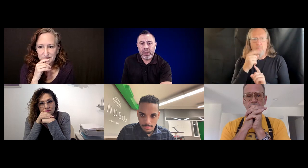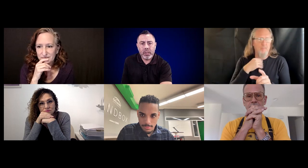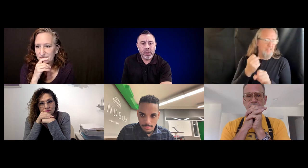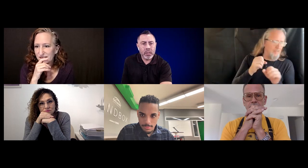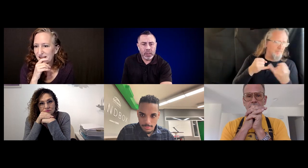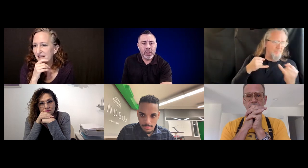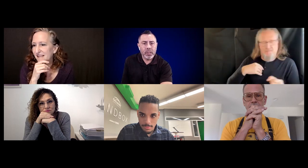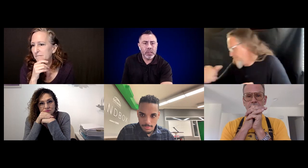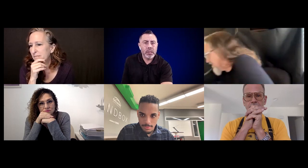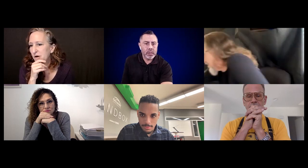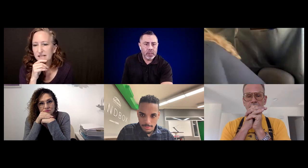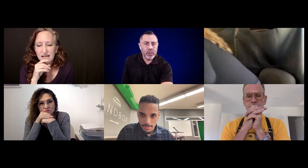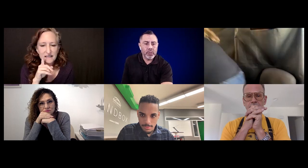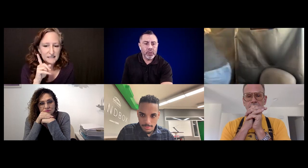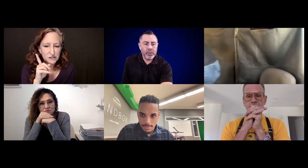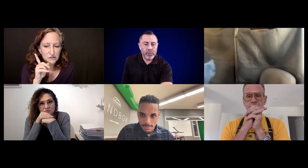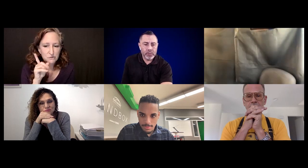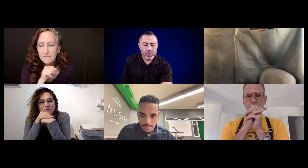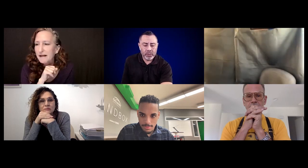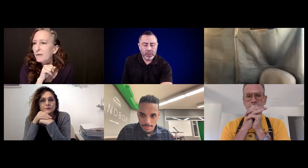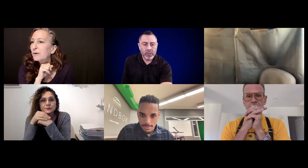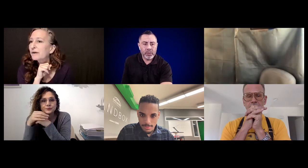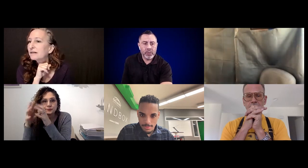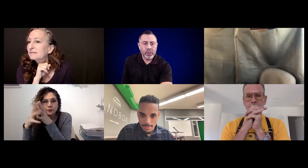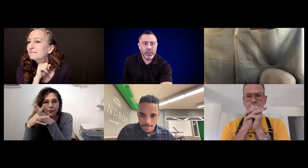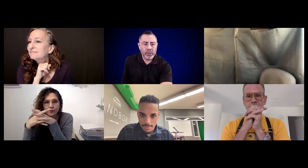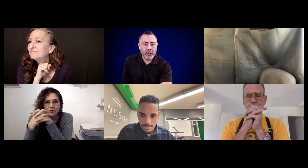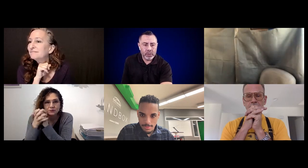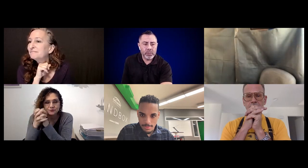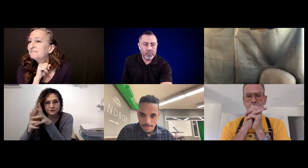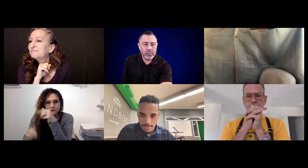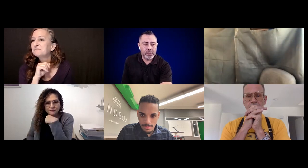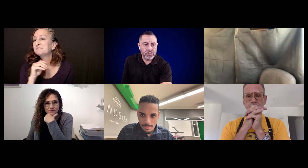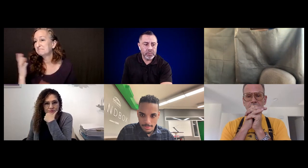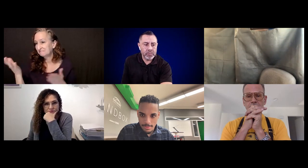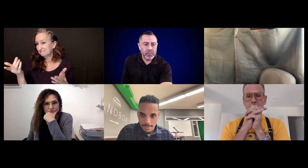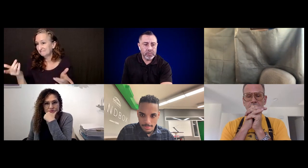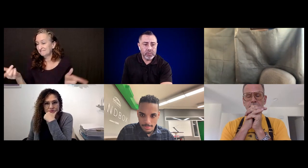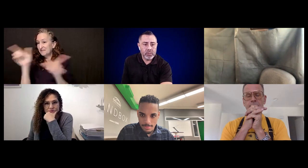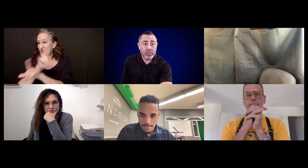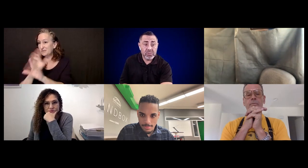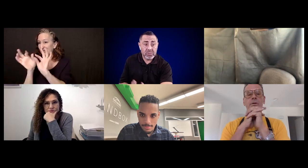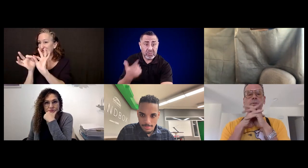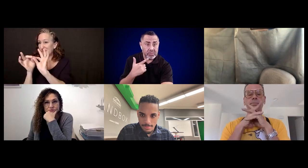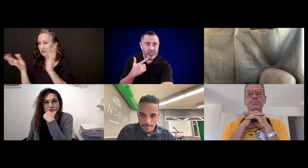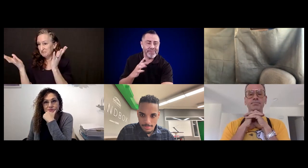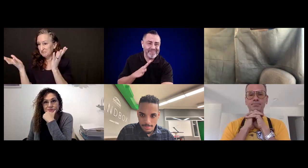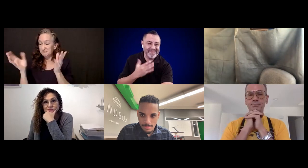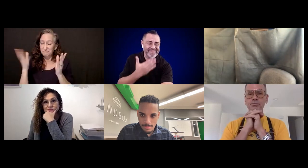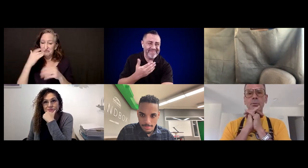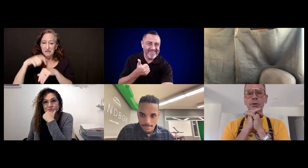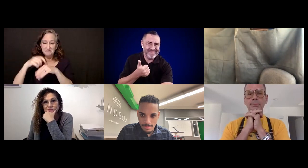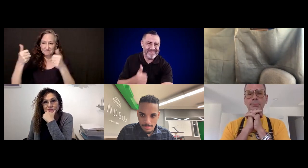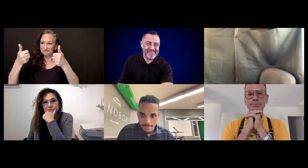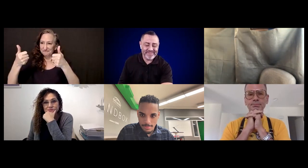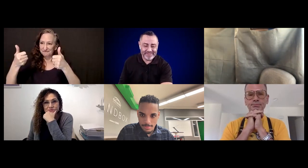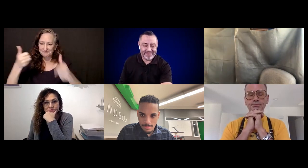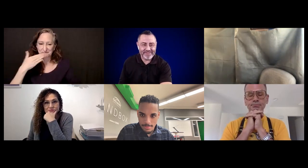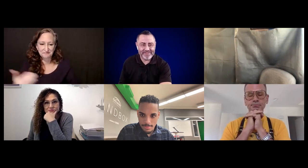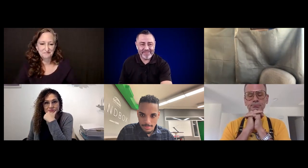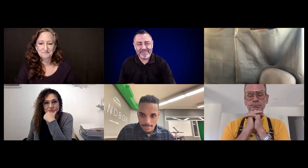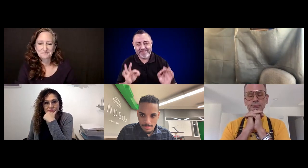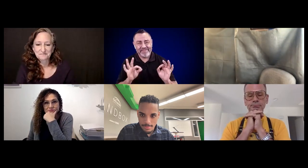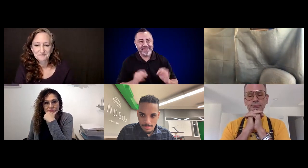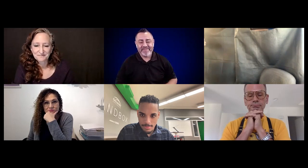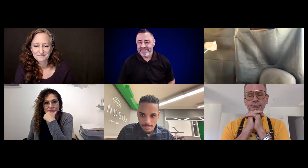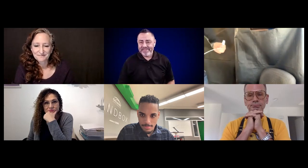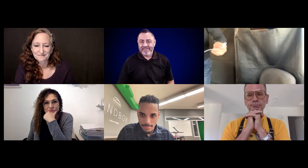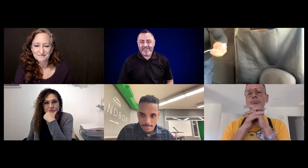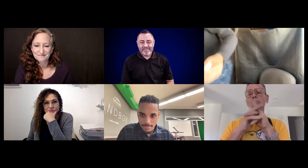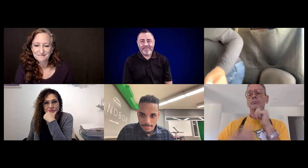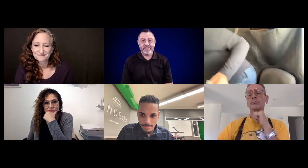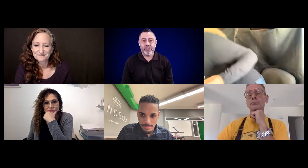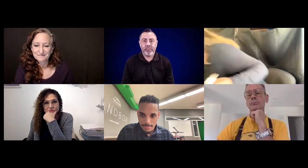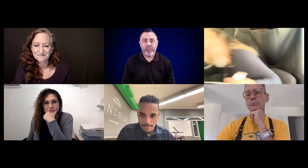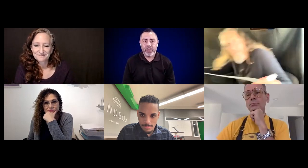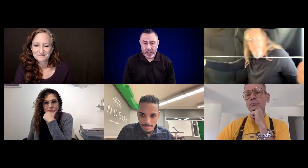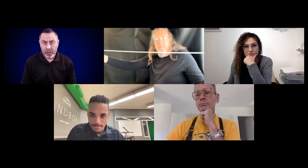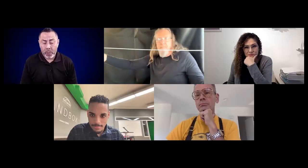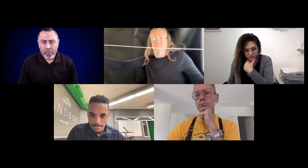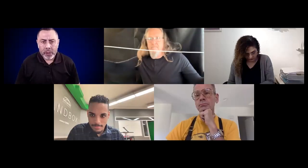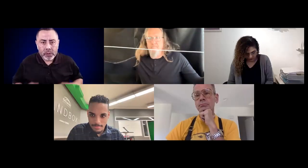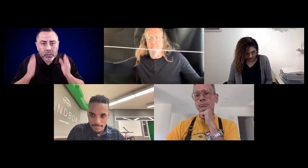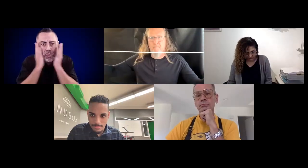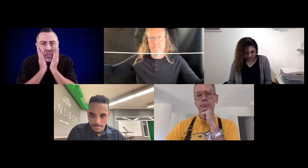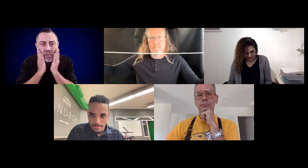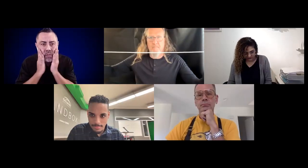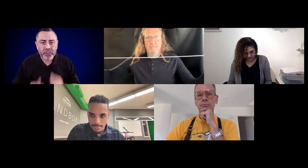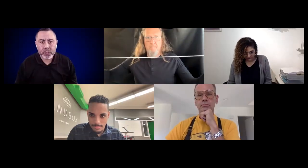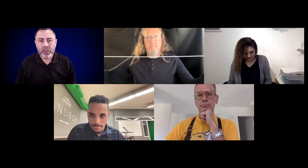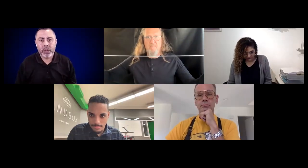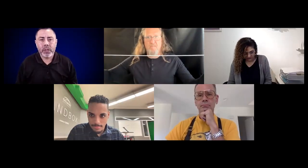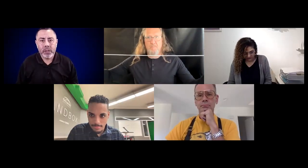Give me a moment. I need to grab my cord